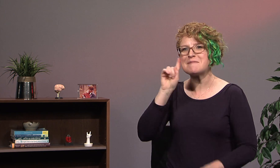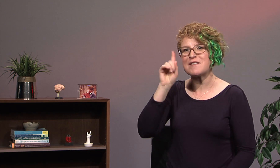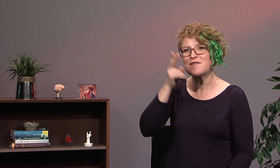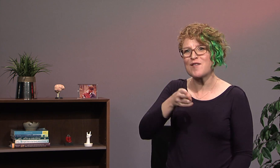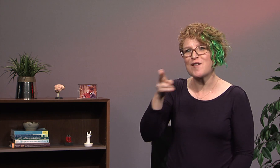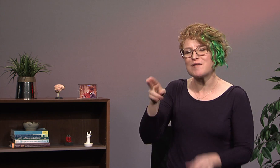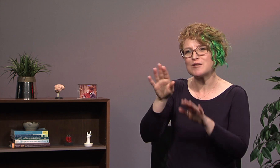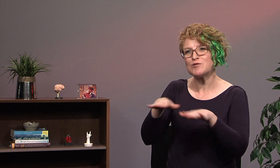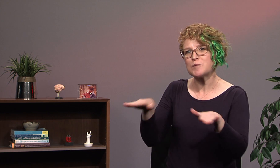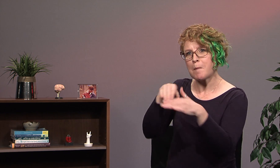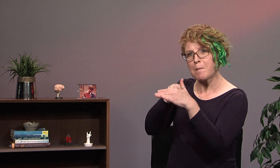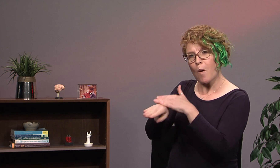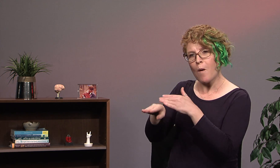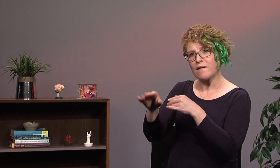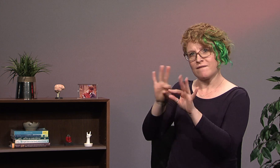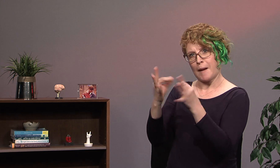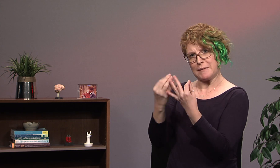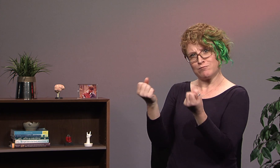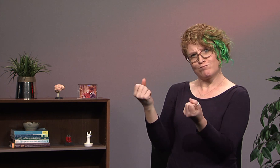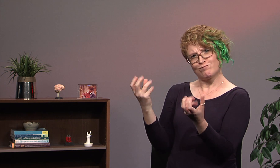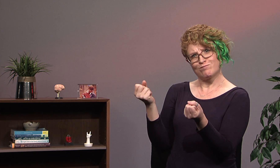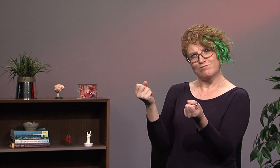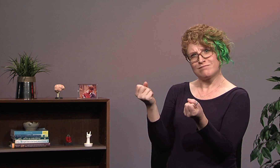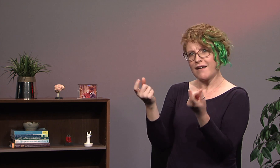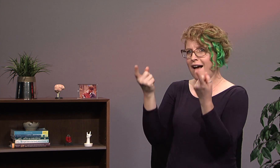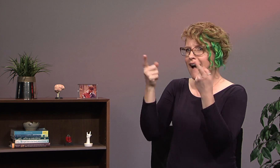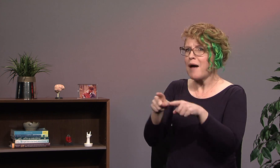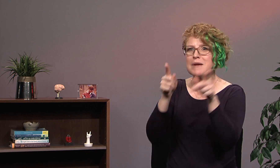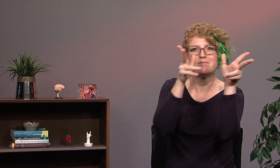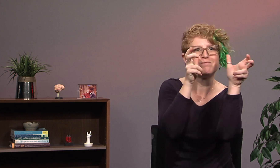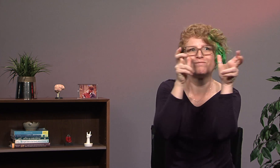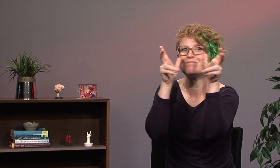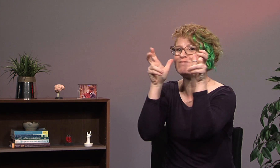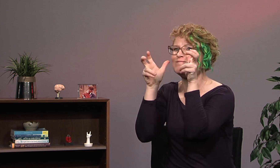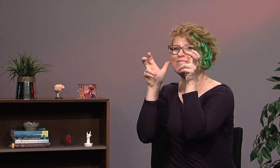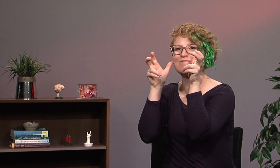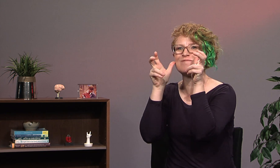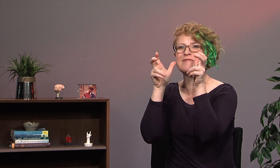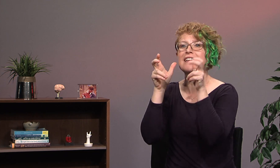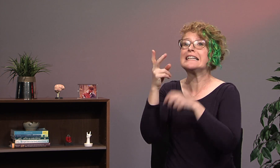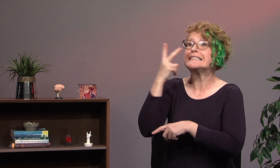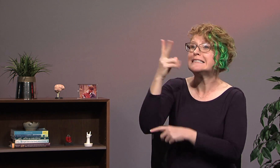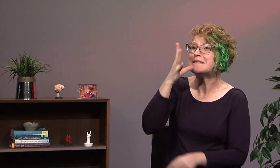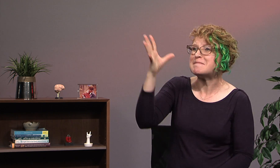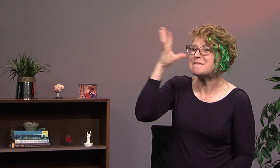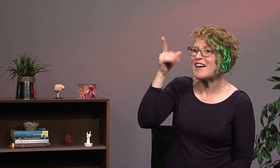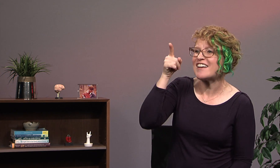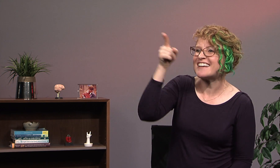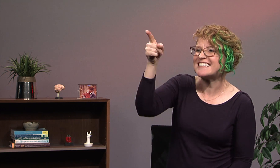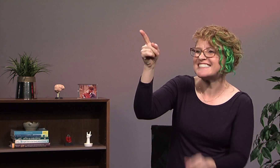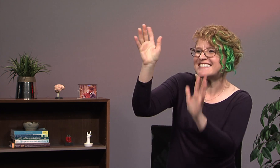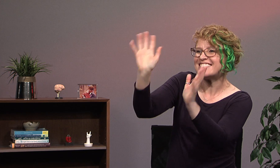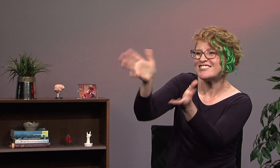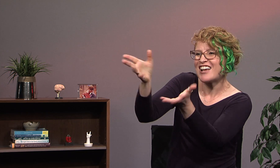Likewise, for deaf children born into signing families, they have access to incidental language by watching their parents sign across the room